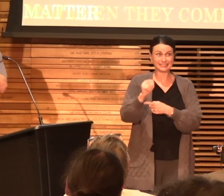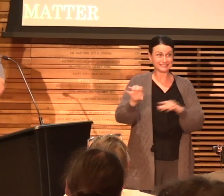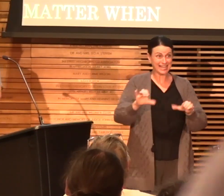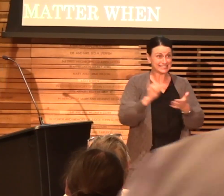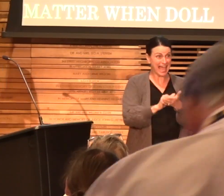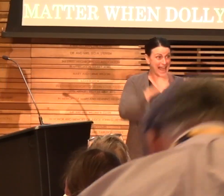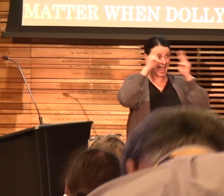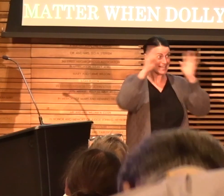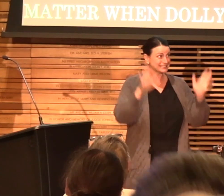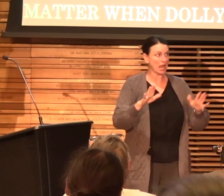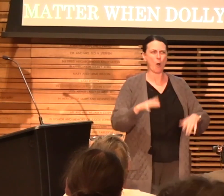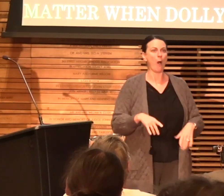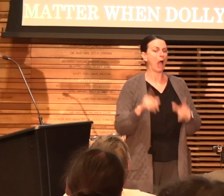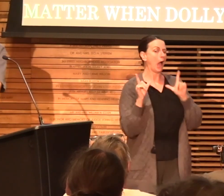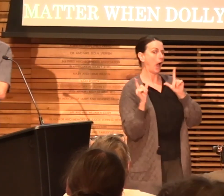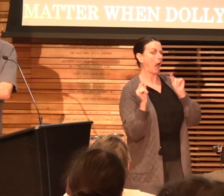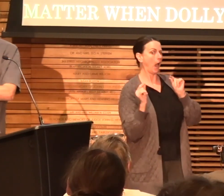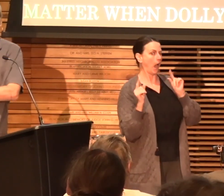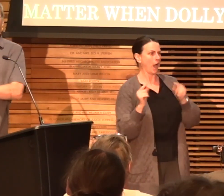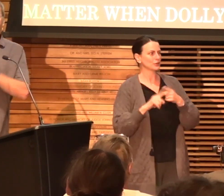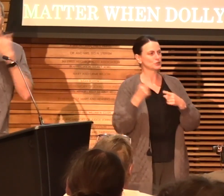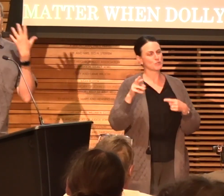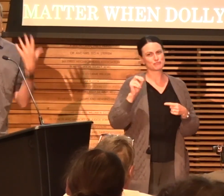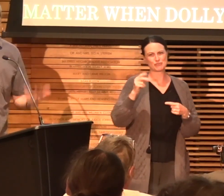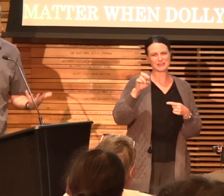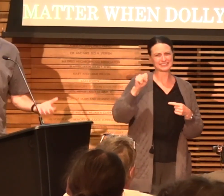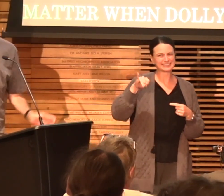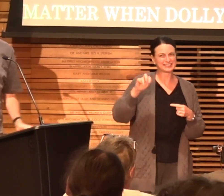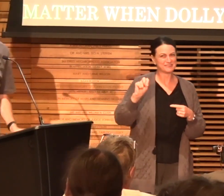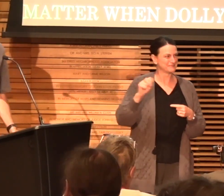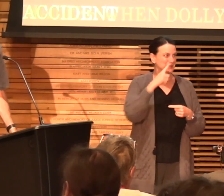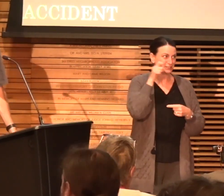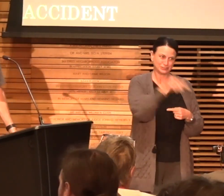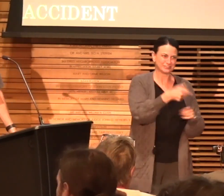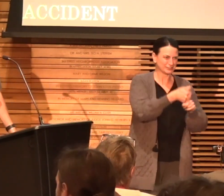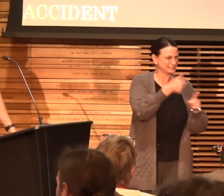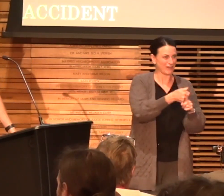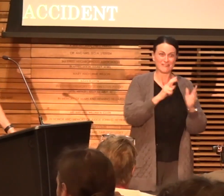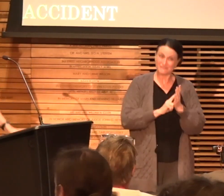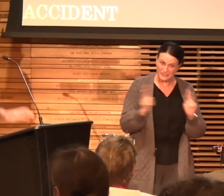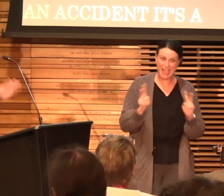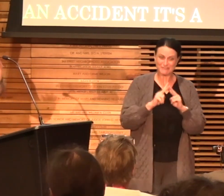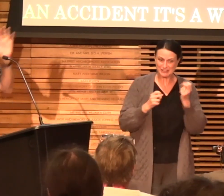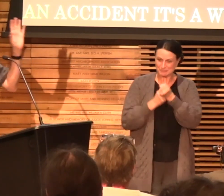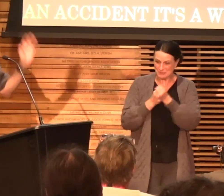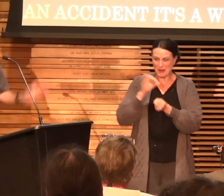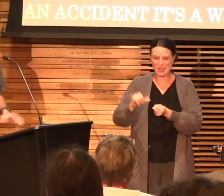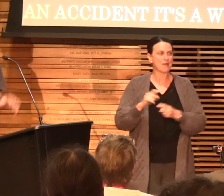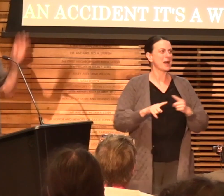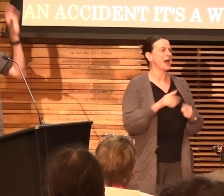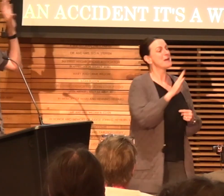There's a wink and a nod to progressives, 'cause she's progressive. But to her base, like, "Oh, all lives matter."